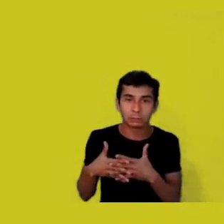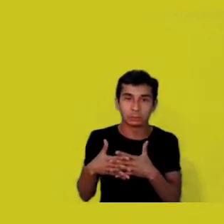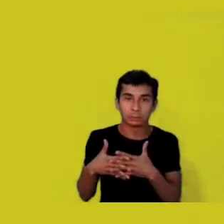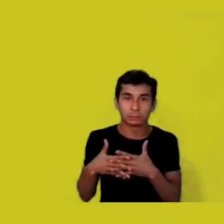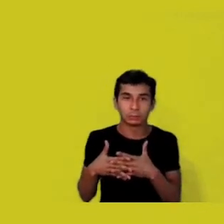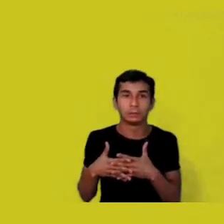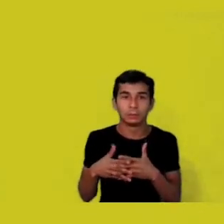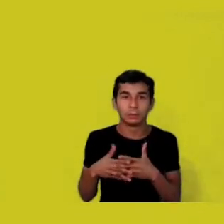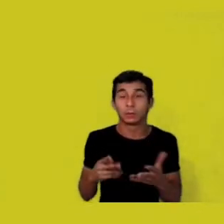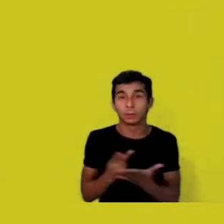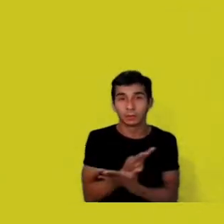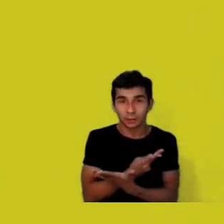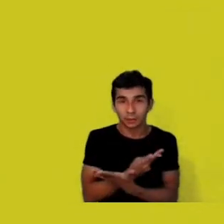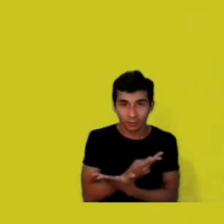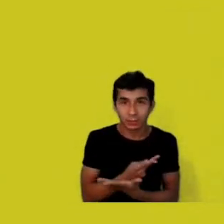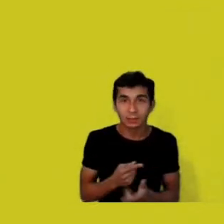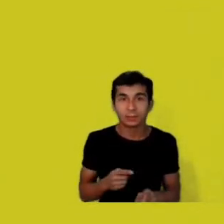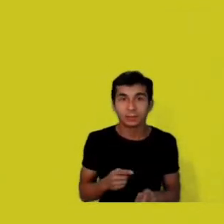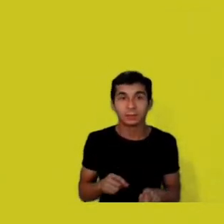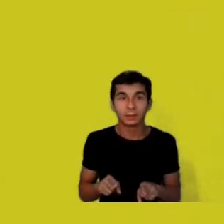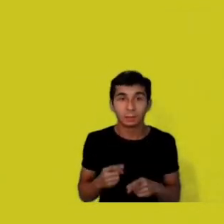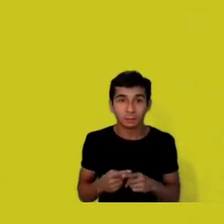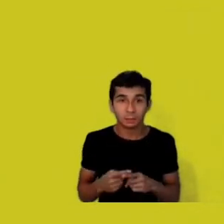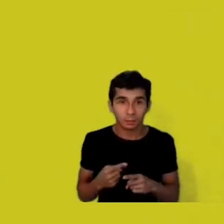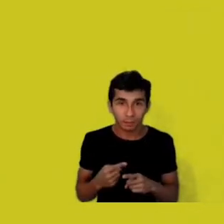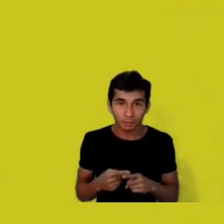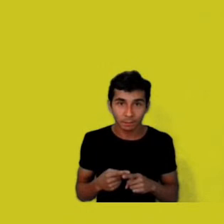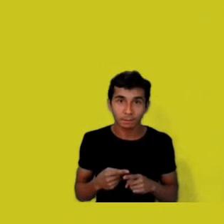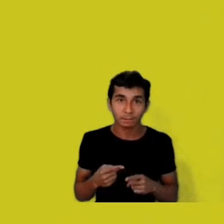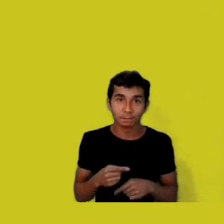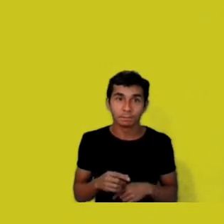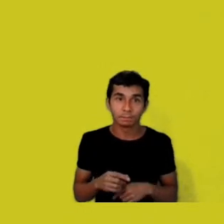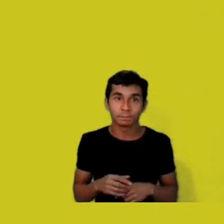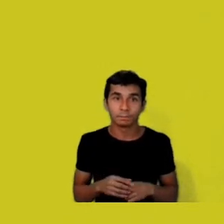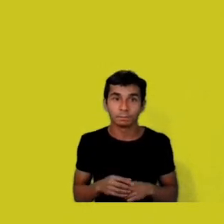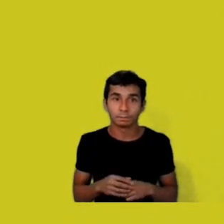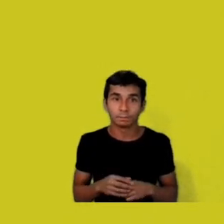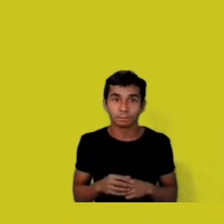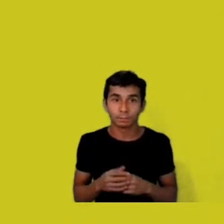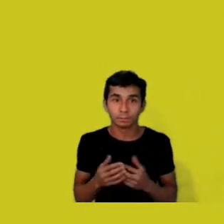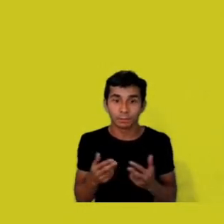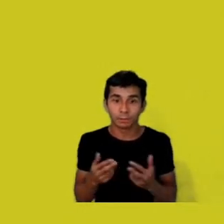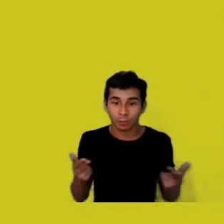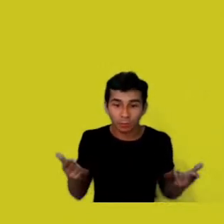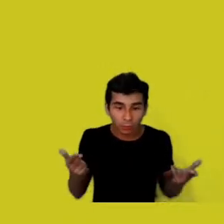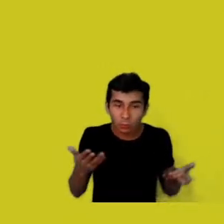because when we are before the Unknown, the Unknowable,